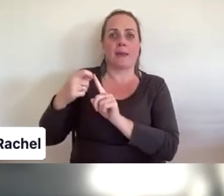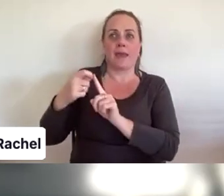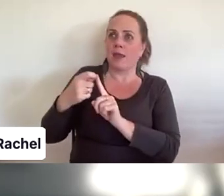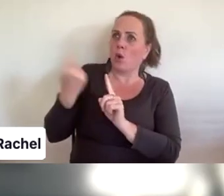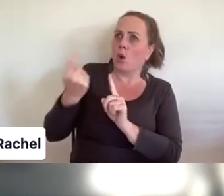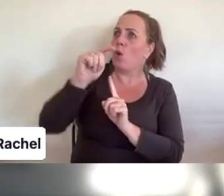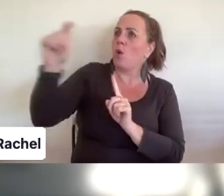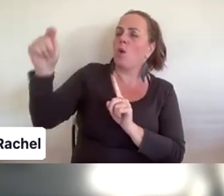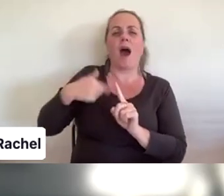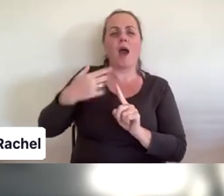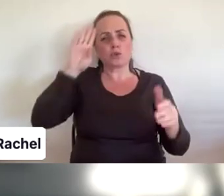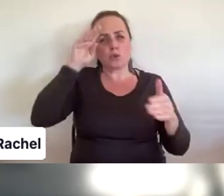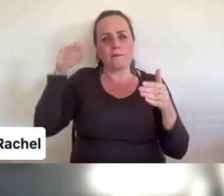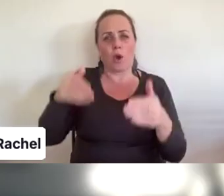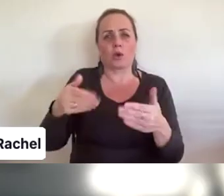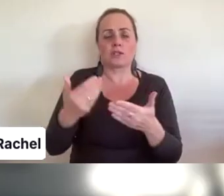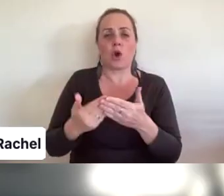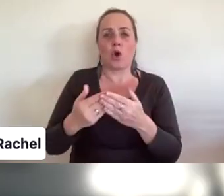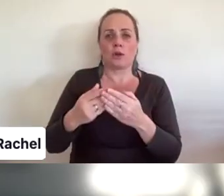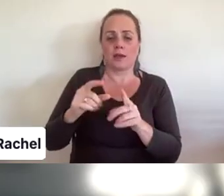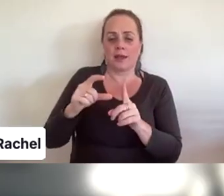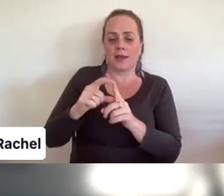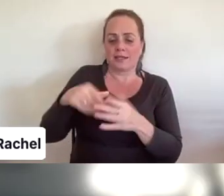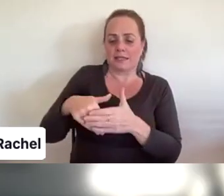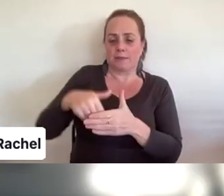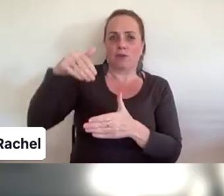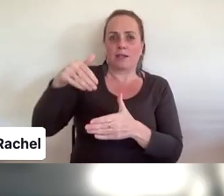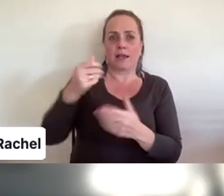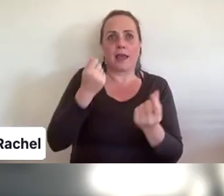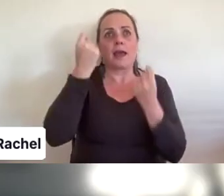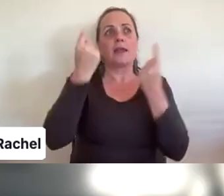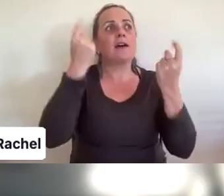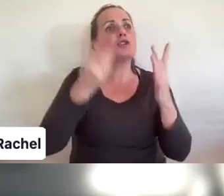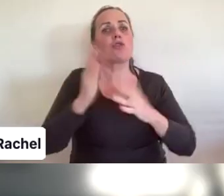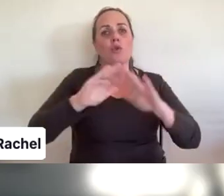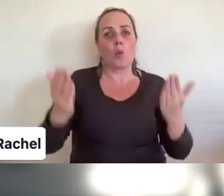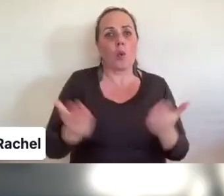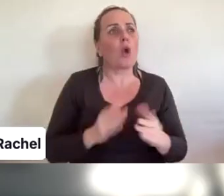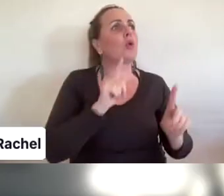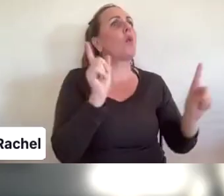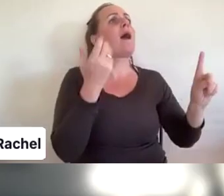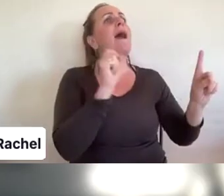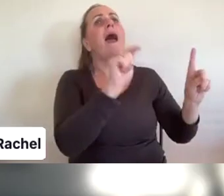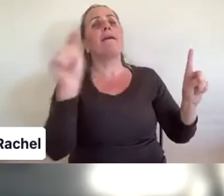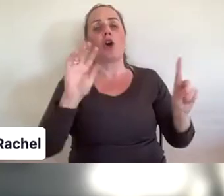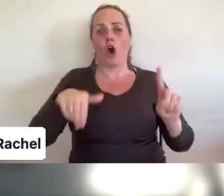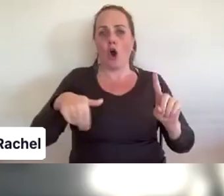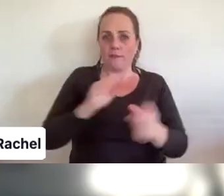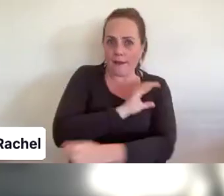democratic innovations that are happening around the world to empower communities to come together,